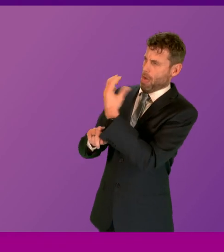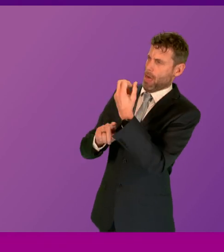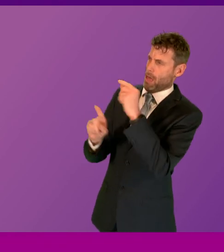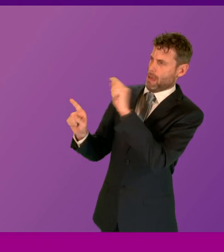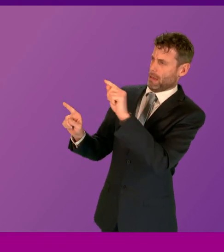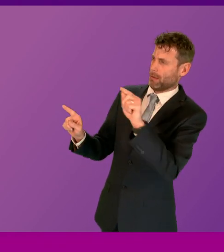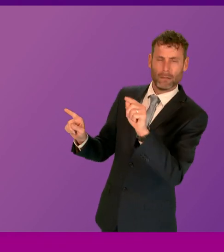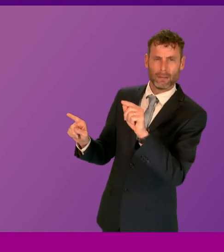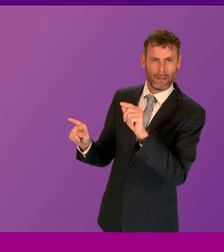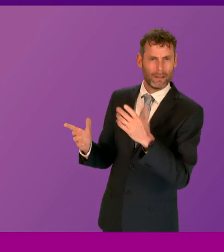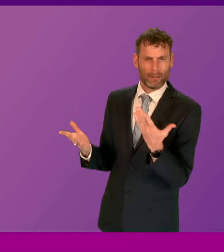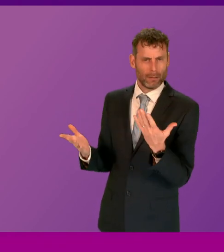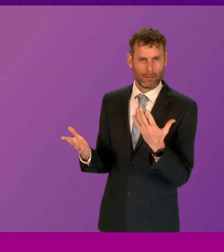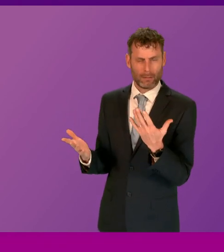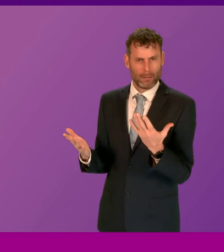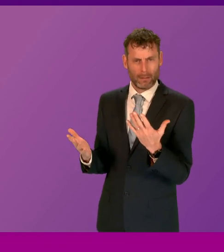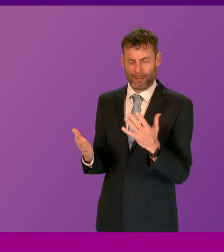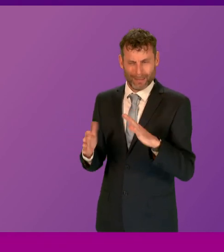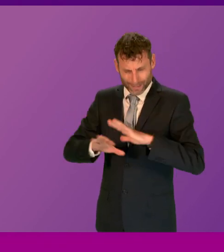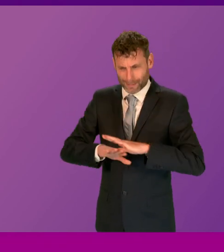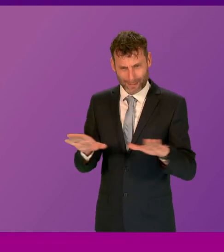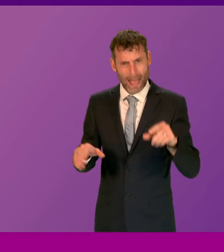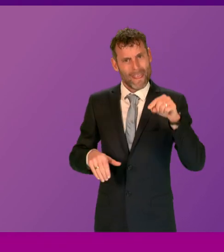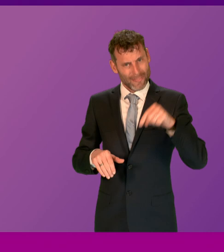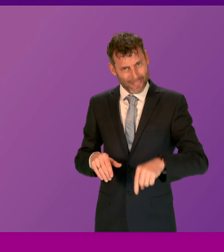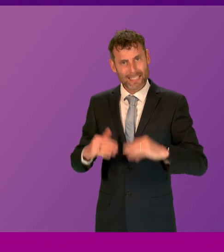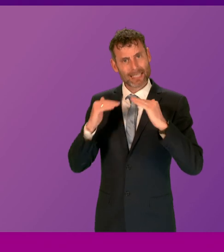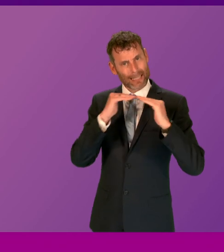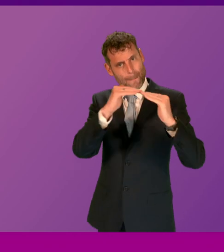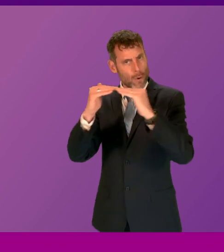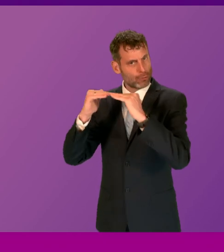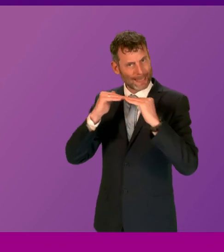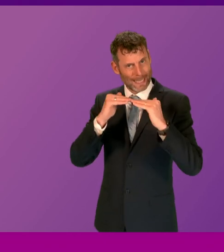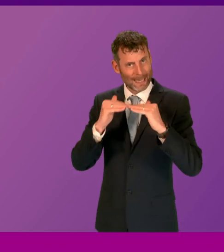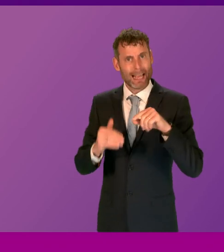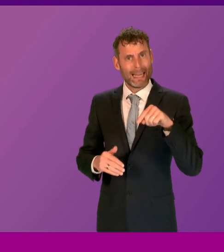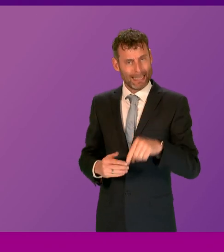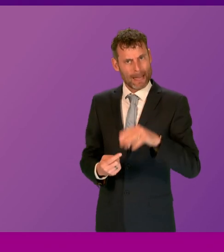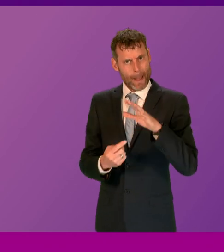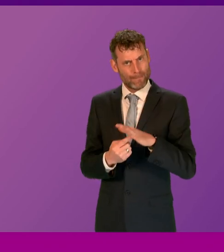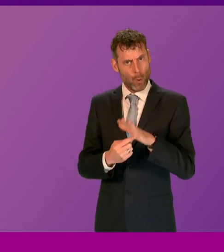It is absolutely essential in a democracy that members have the opportunity to put questions